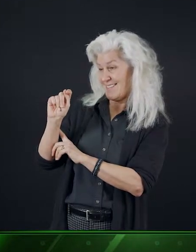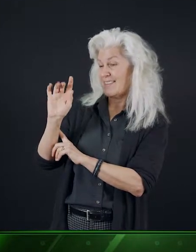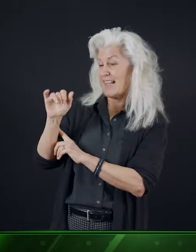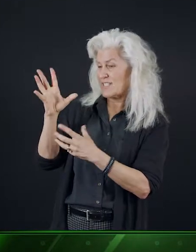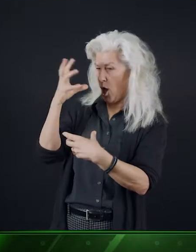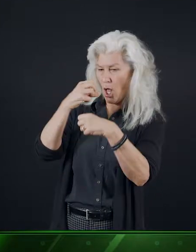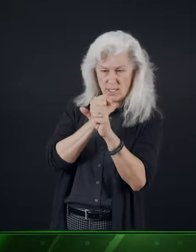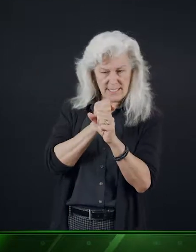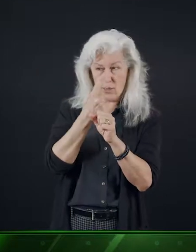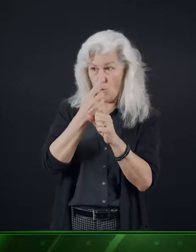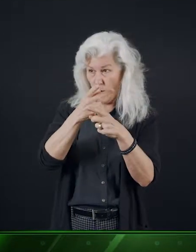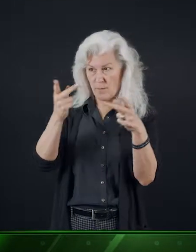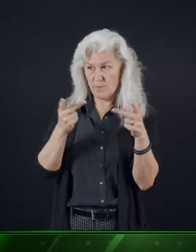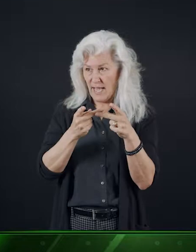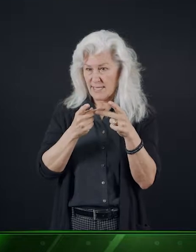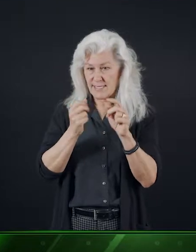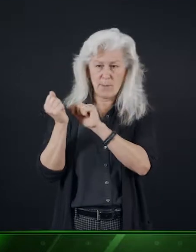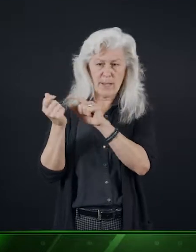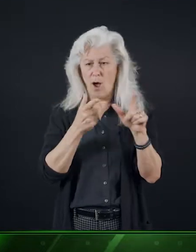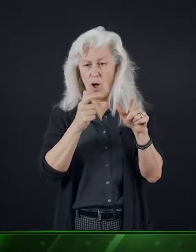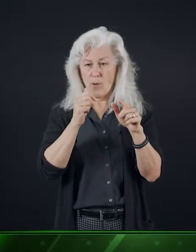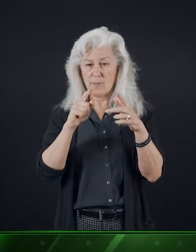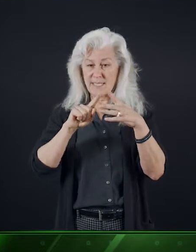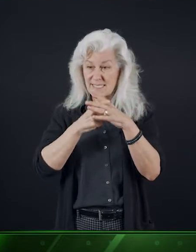And all of this will be launching in the next GDK release.